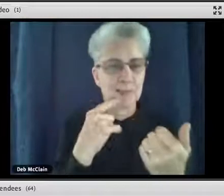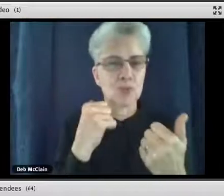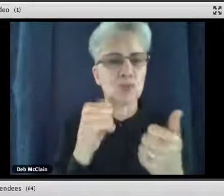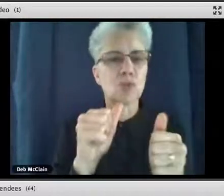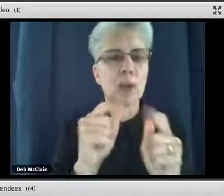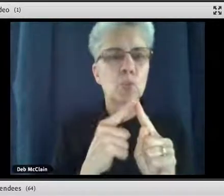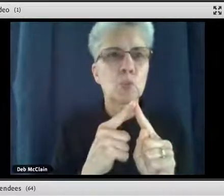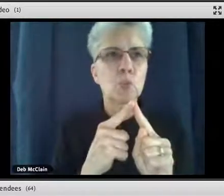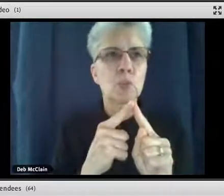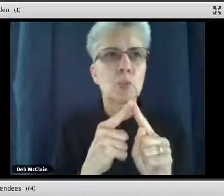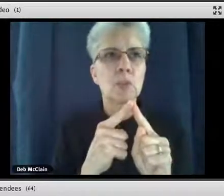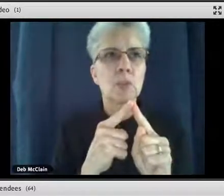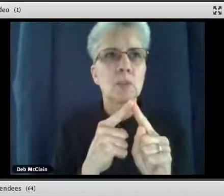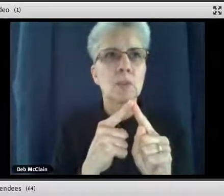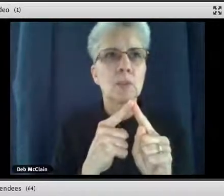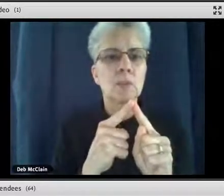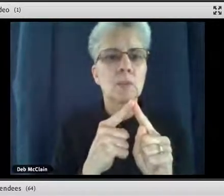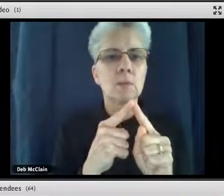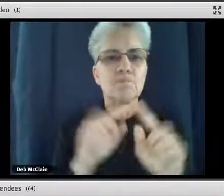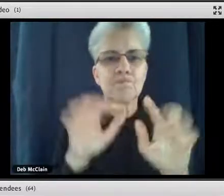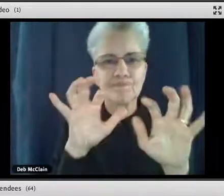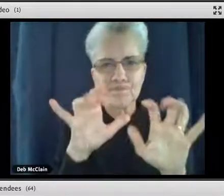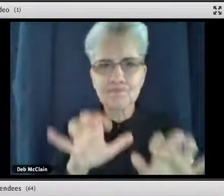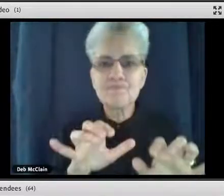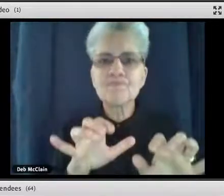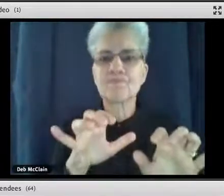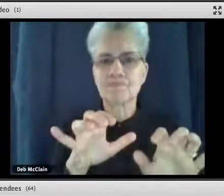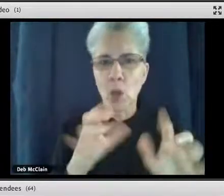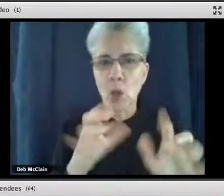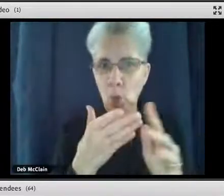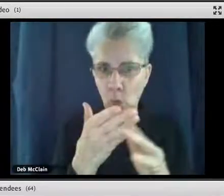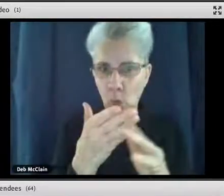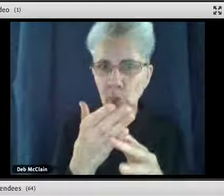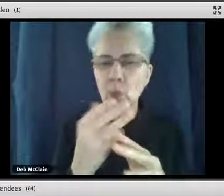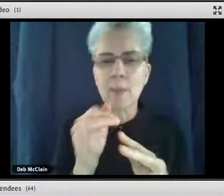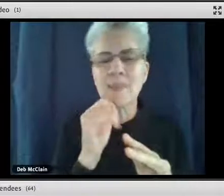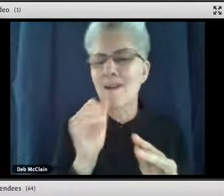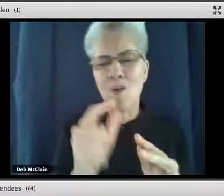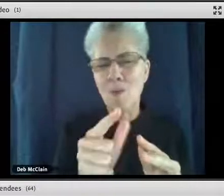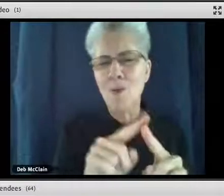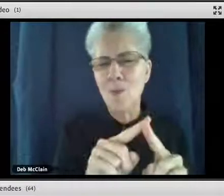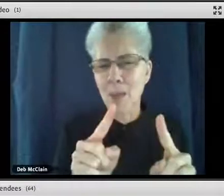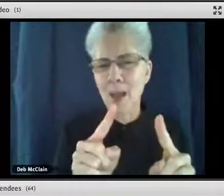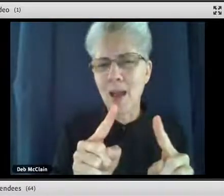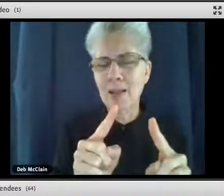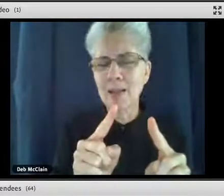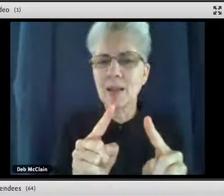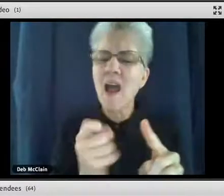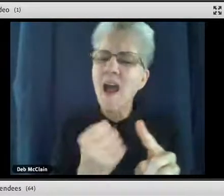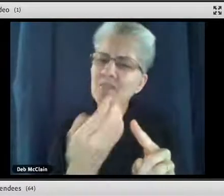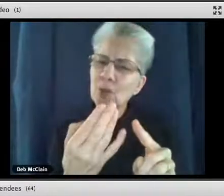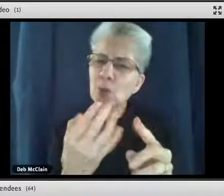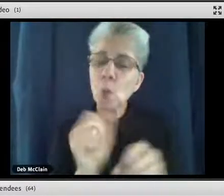is actually try to populate some fixed fields, like actually go through a few of them, not all, but a few of them,